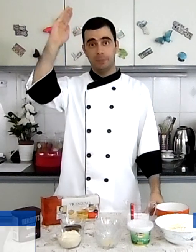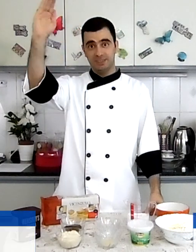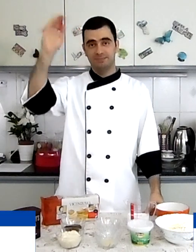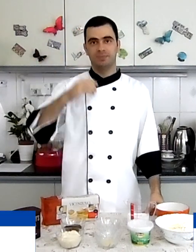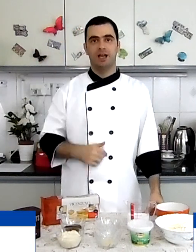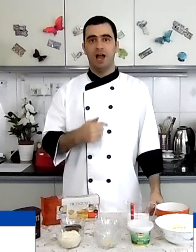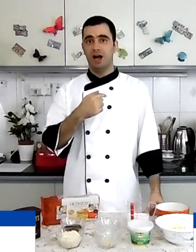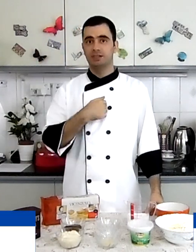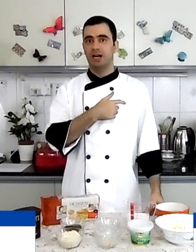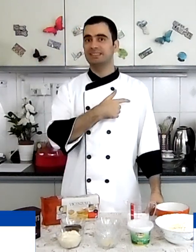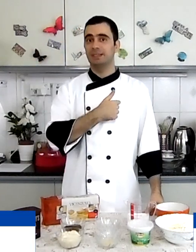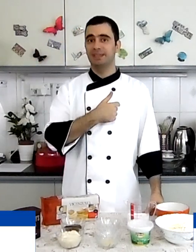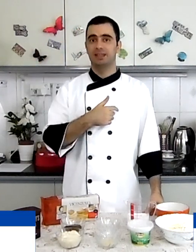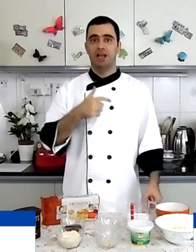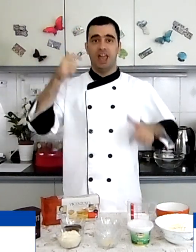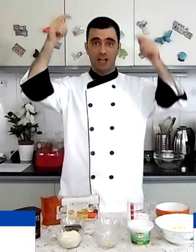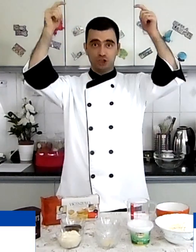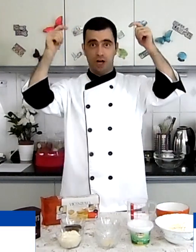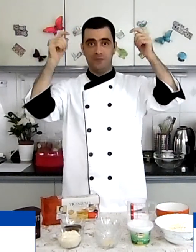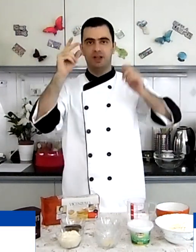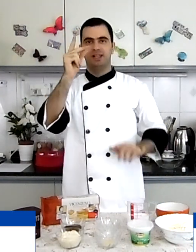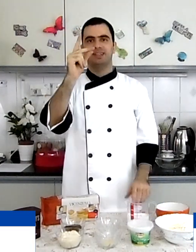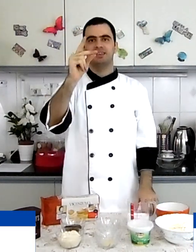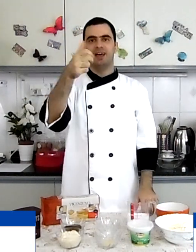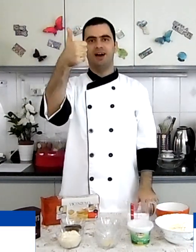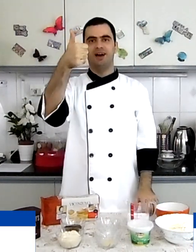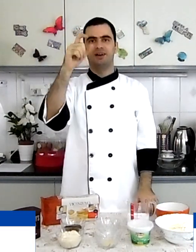Hello everyone مرحباً جميعاً My name is Chef Tarek El Hosari أنا اسمي الشيف طارق الحصري